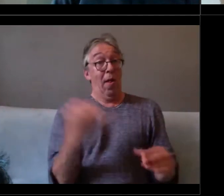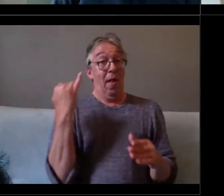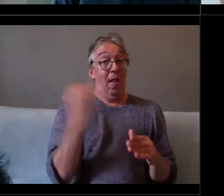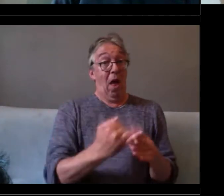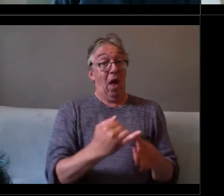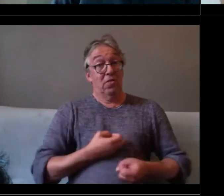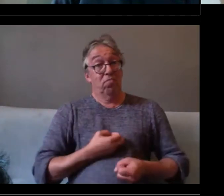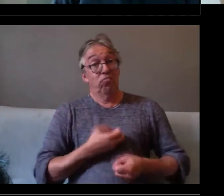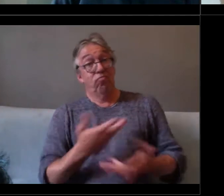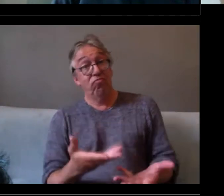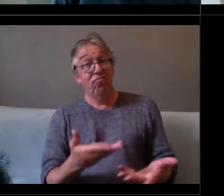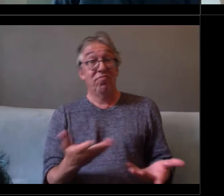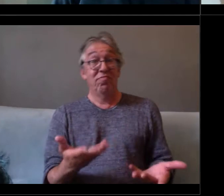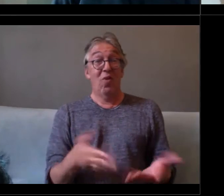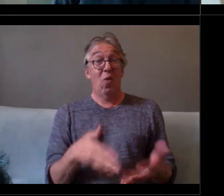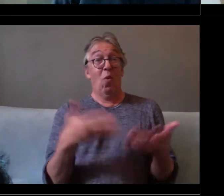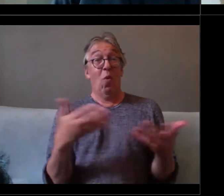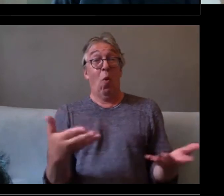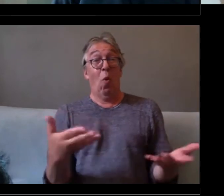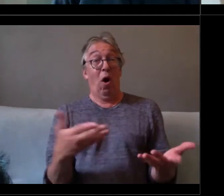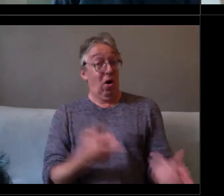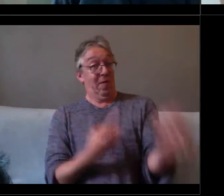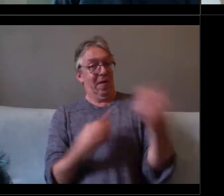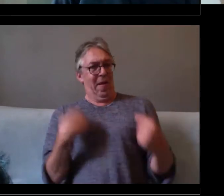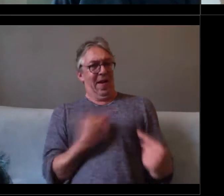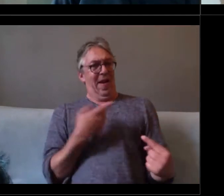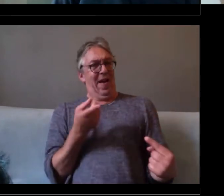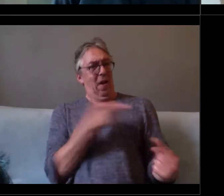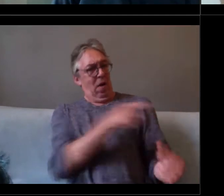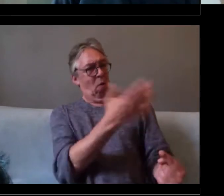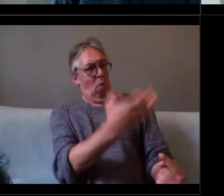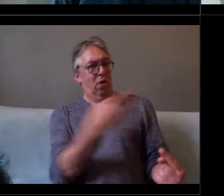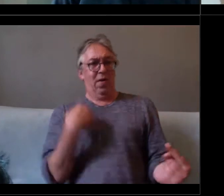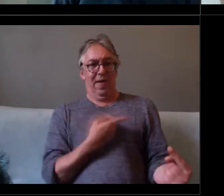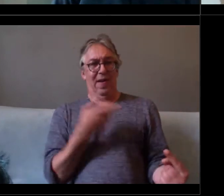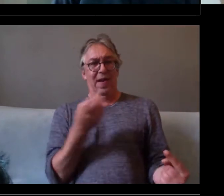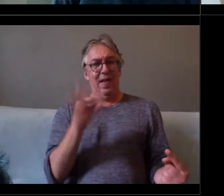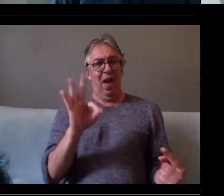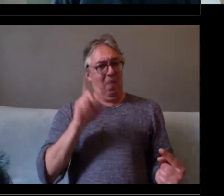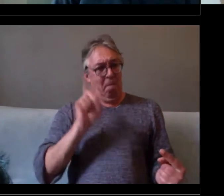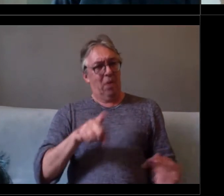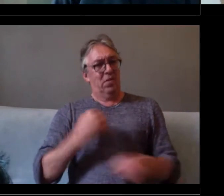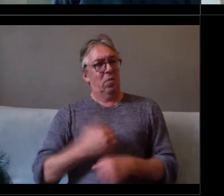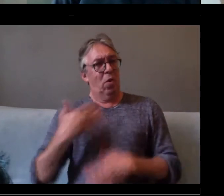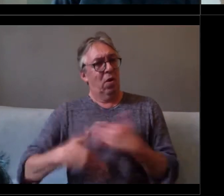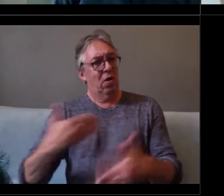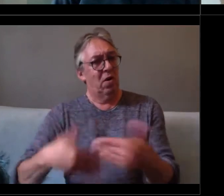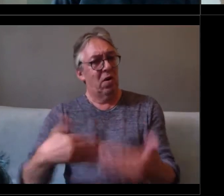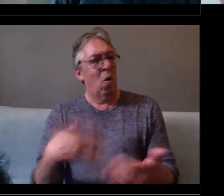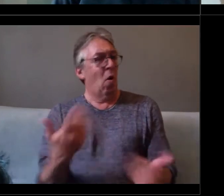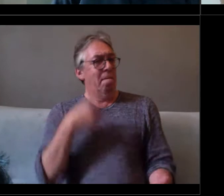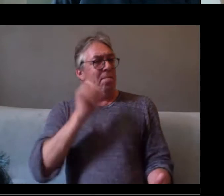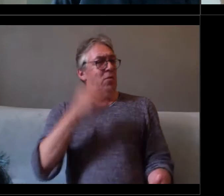or to tell to EDF for the next steps of the project that we should be aware of or we need to research more.